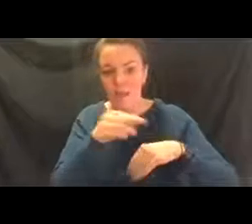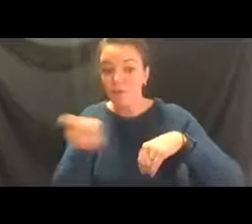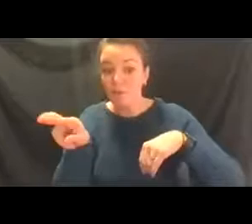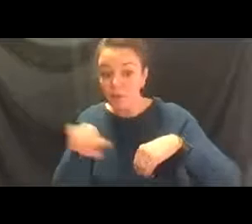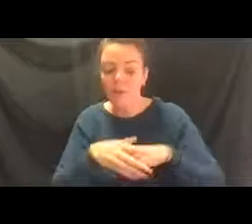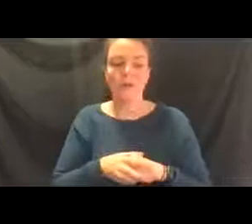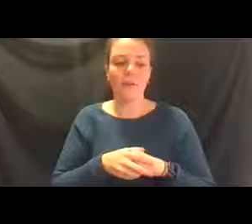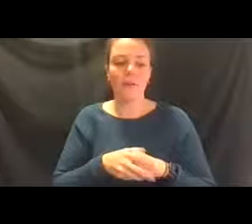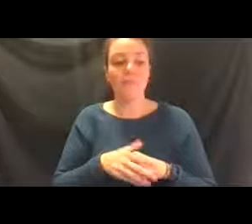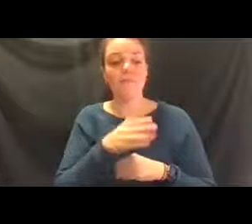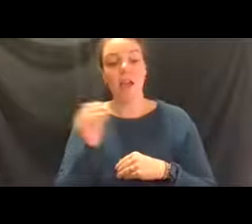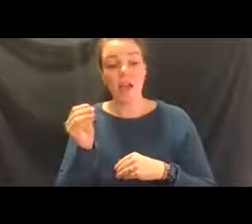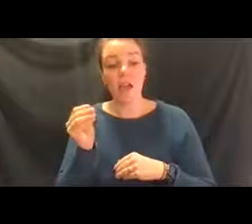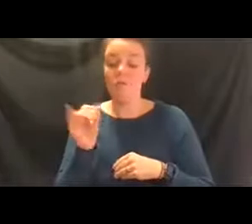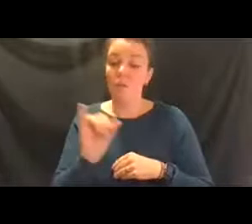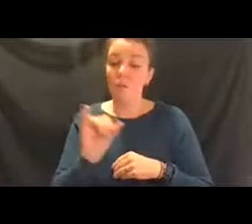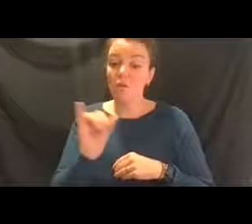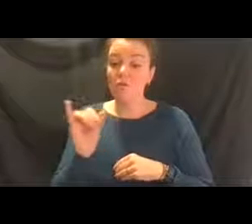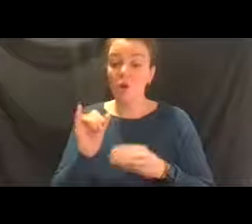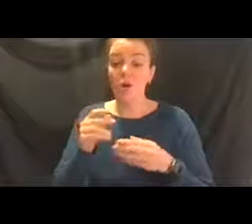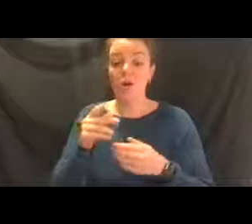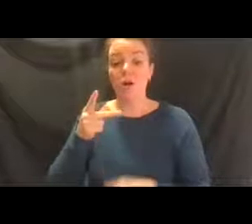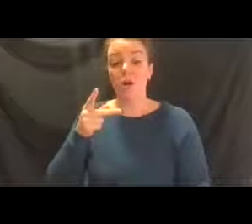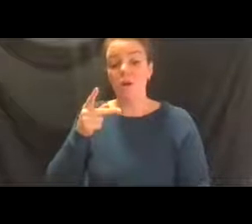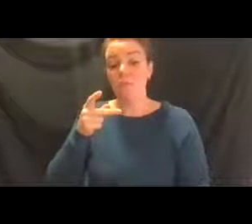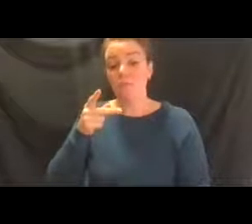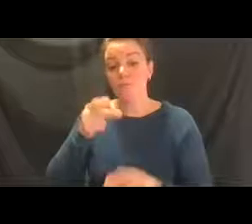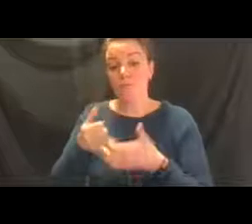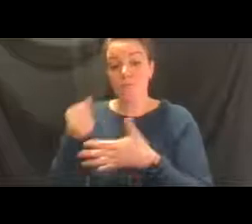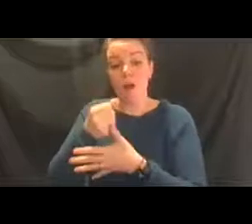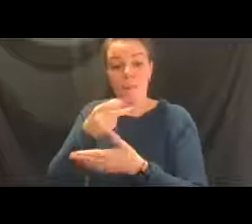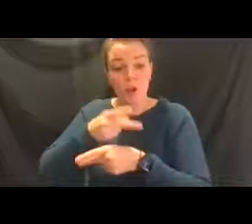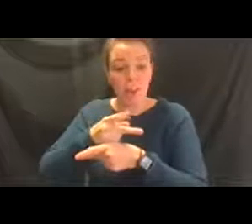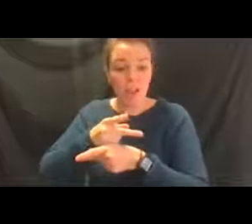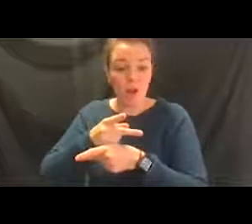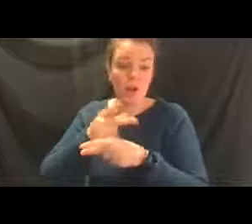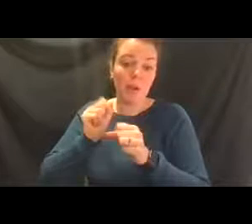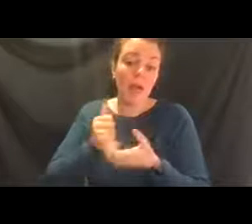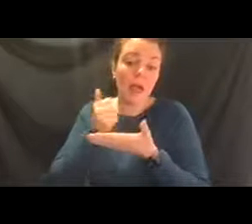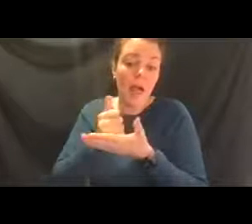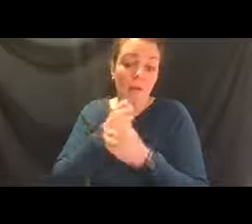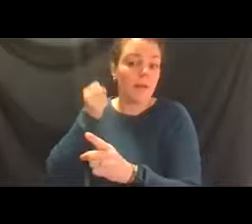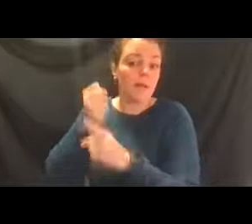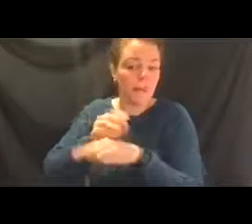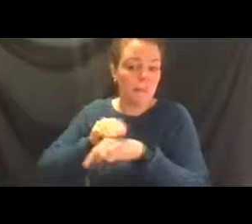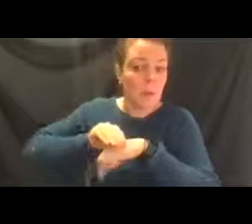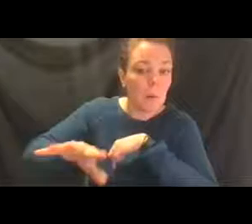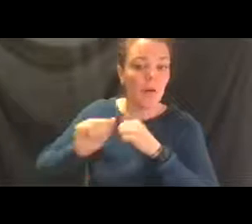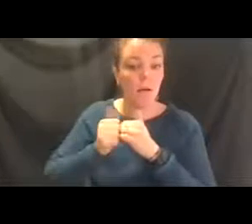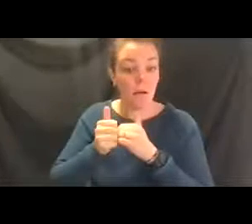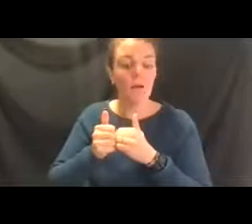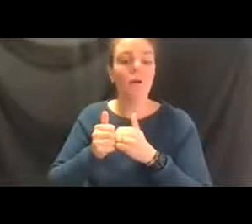And also primary care can all further broaden the impact by assuming roles at organizational